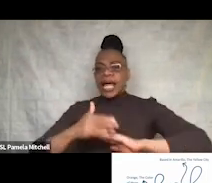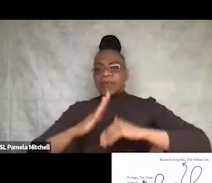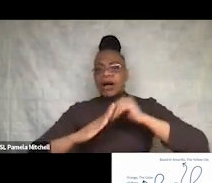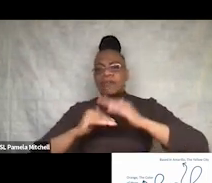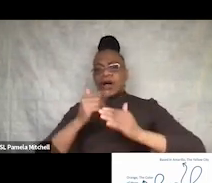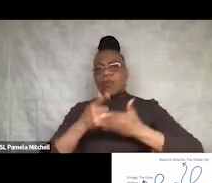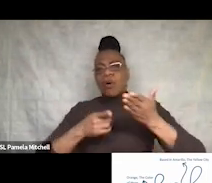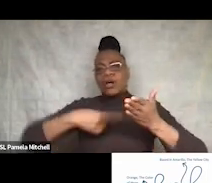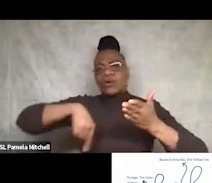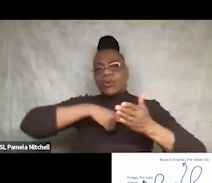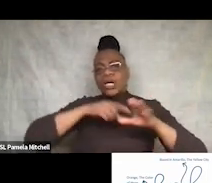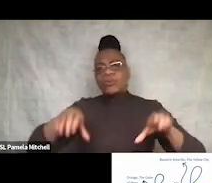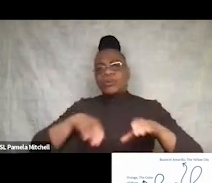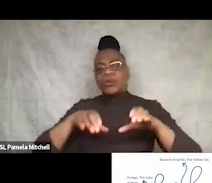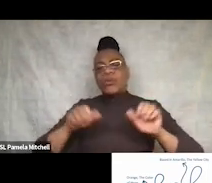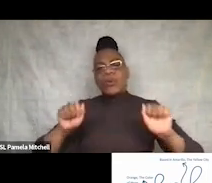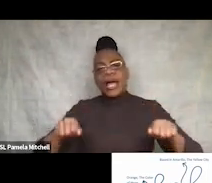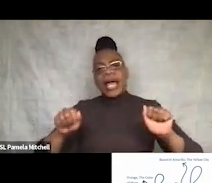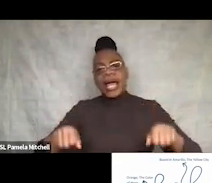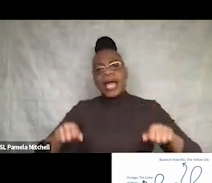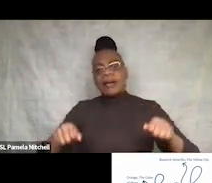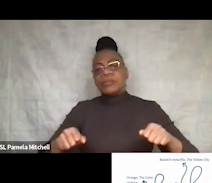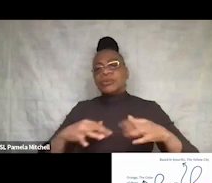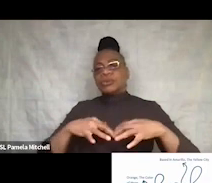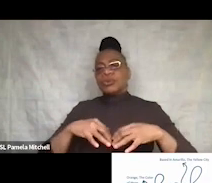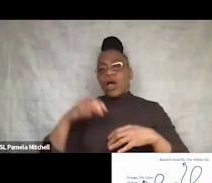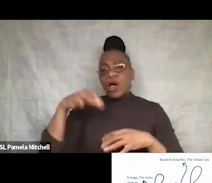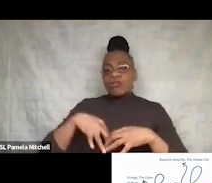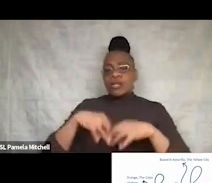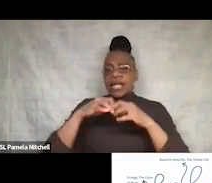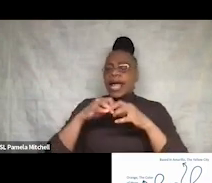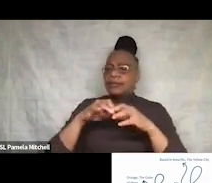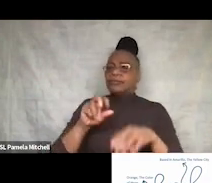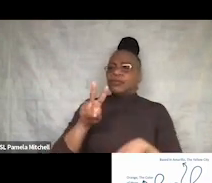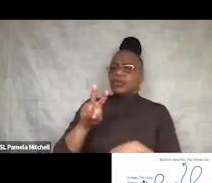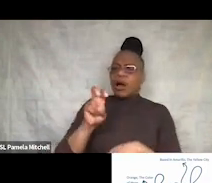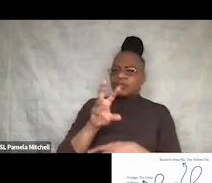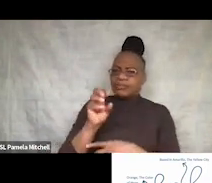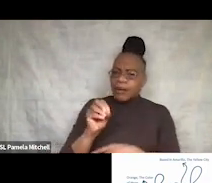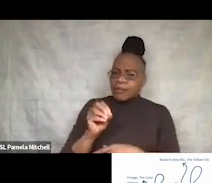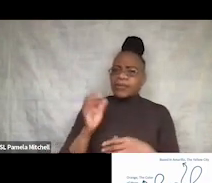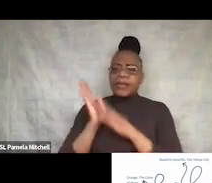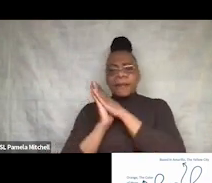this incredible 250-bed recovery community that has served over 3000 people and is still going strong.